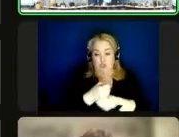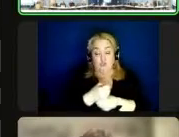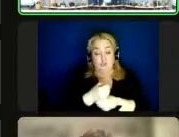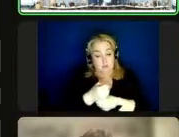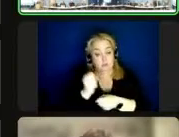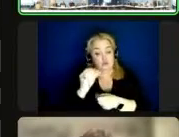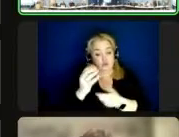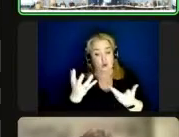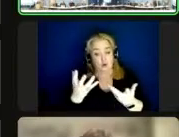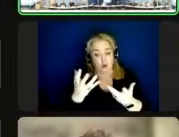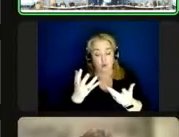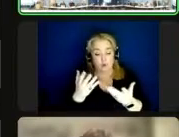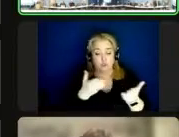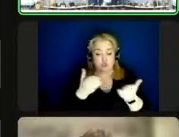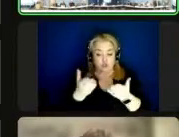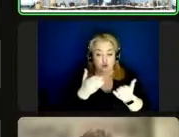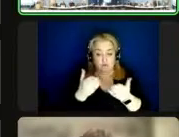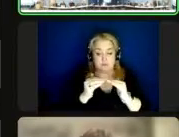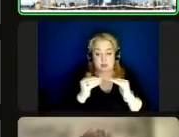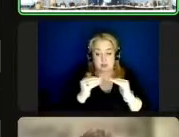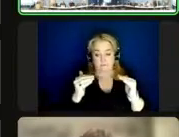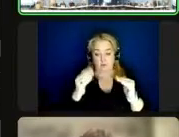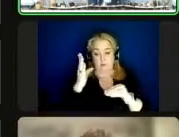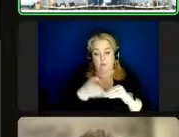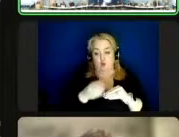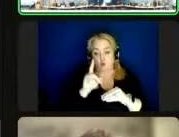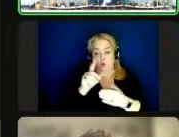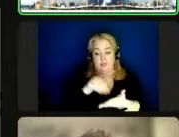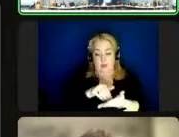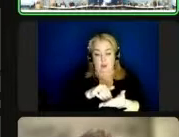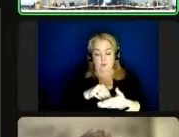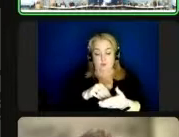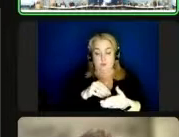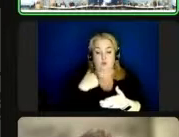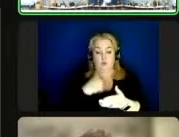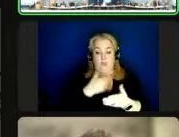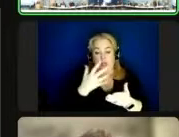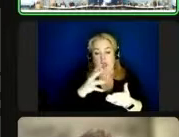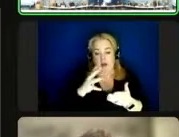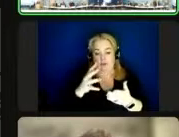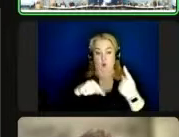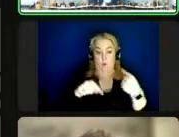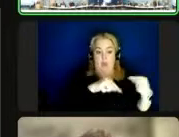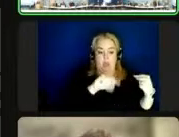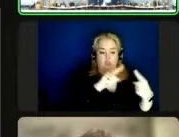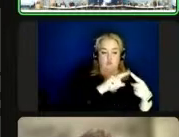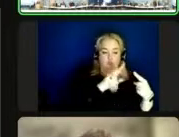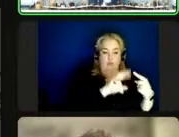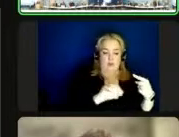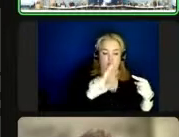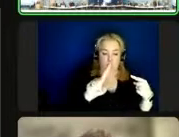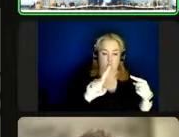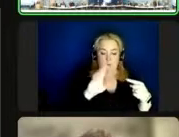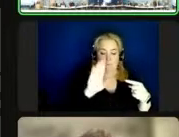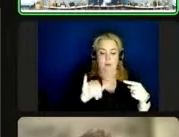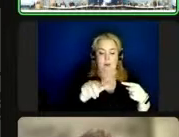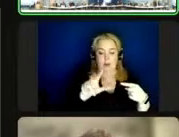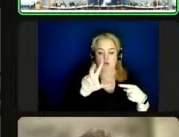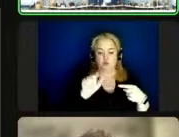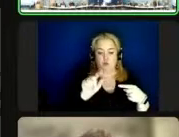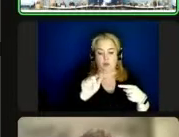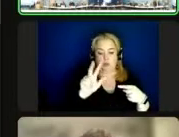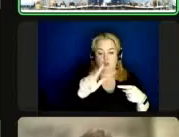THOUSAND WE'RE JUST ABOUT EVEN